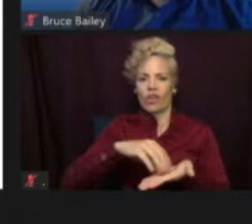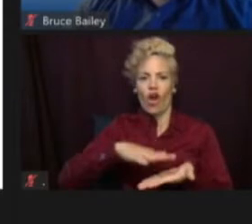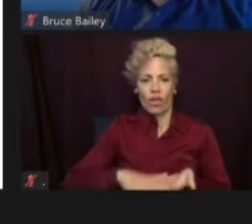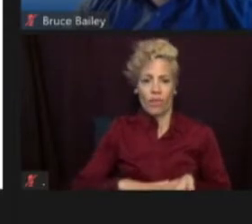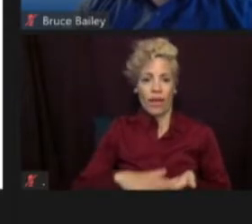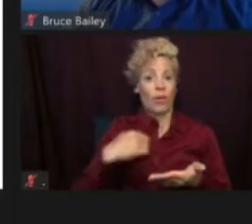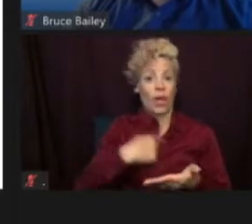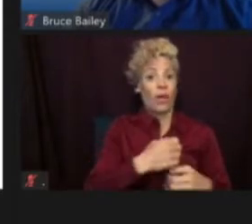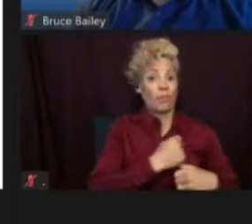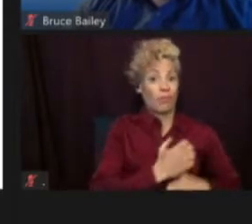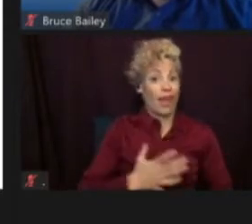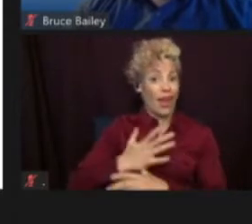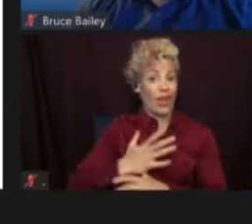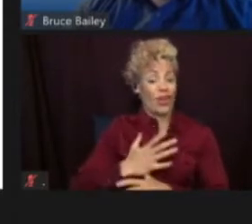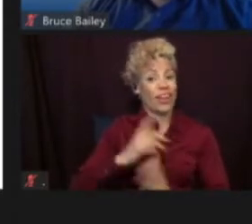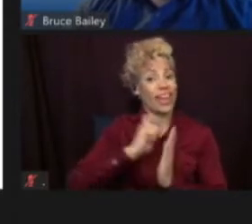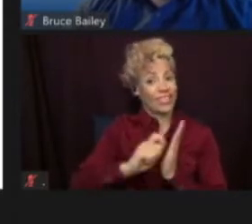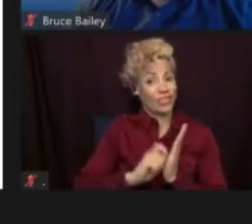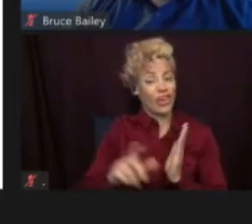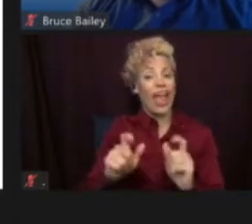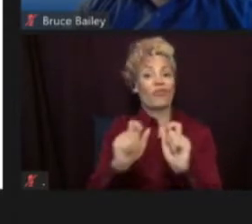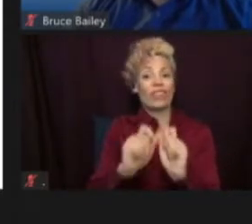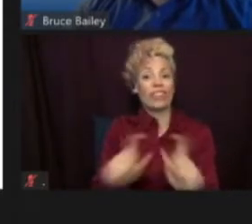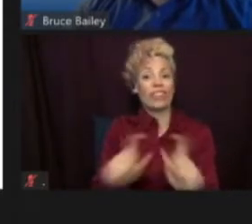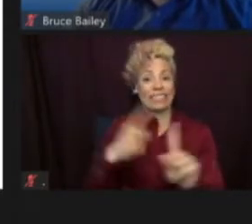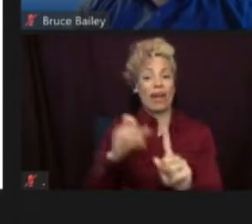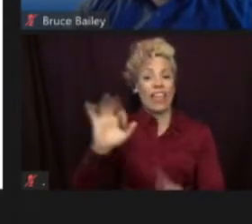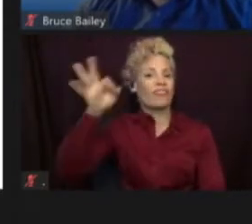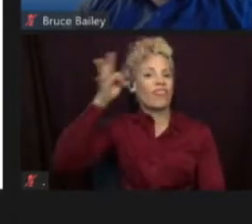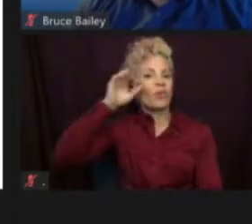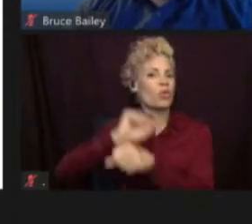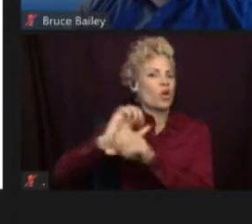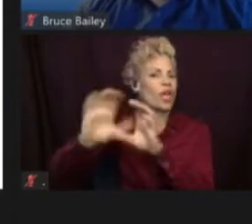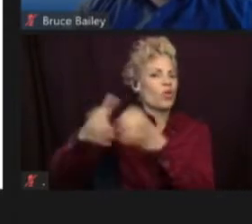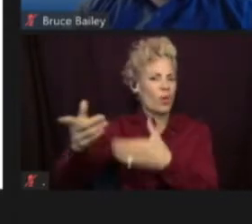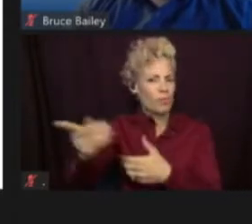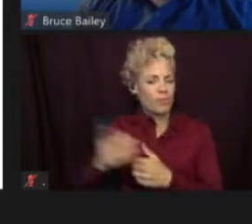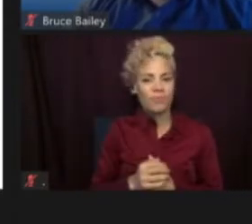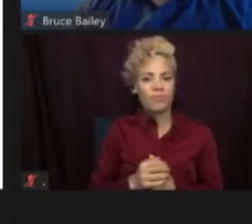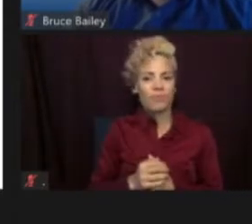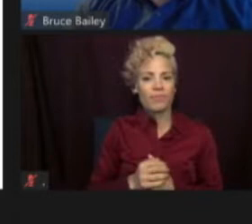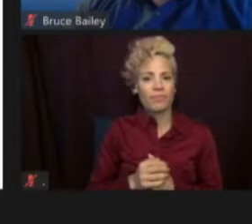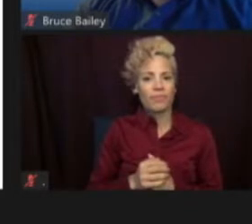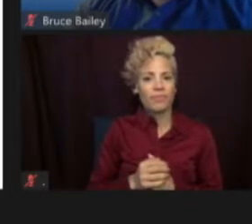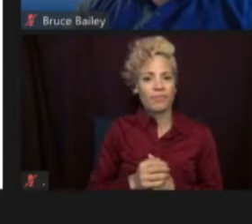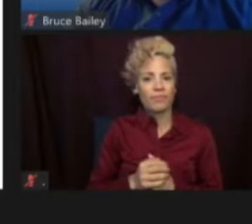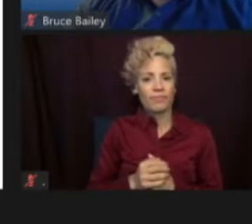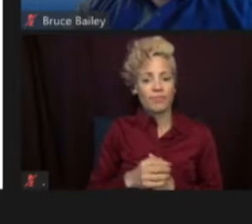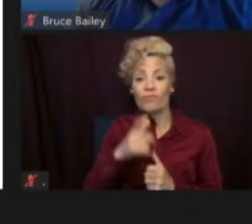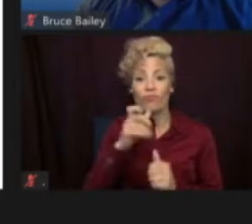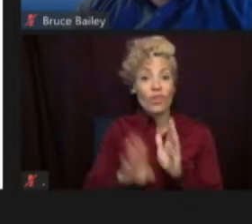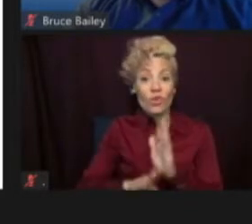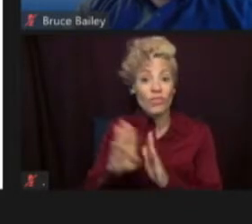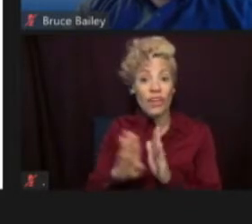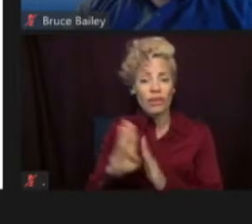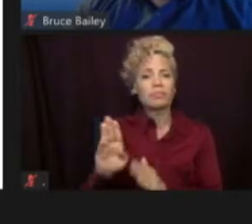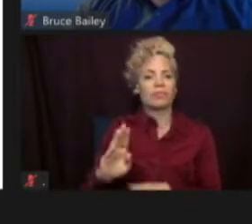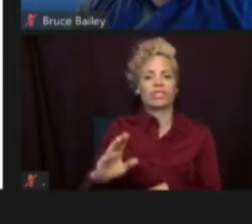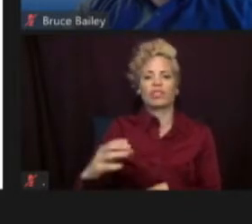by this federal working group. And it was developed by the Chief Information Officers Council, CIOC,